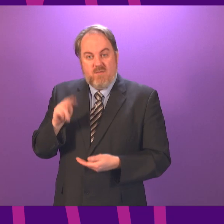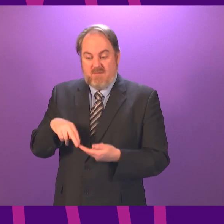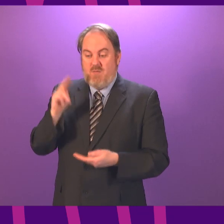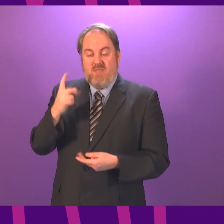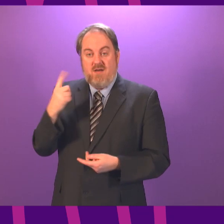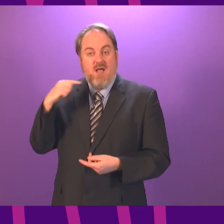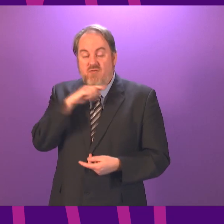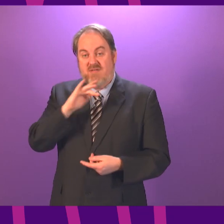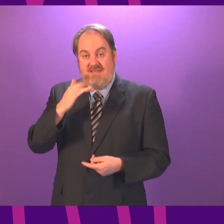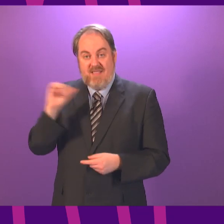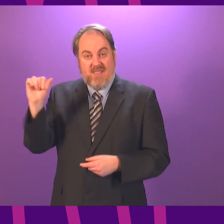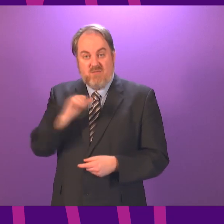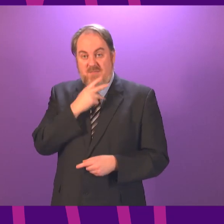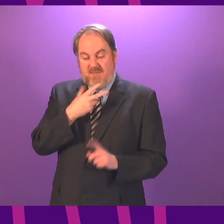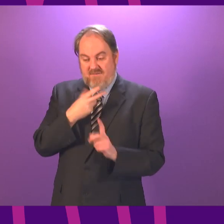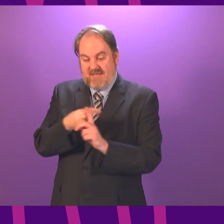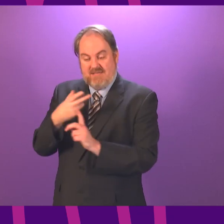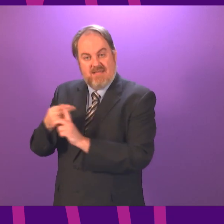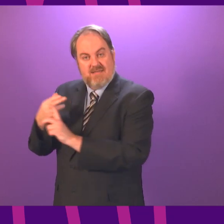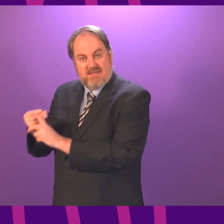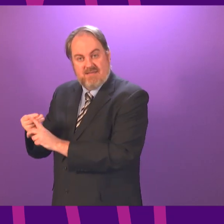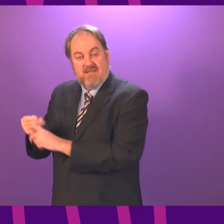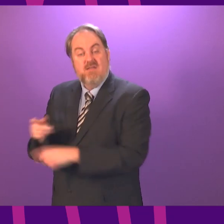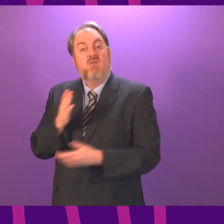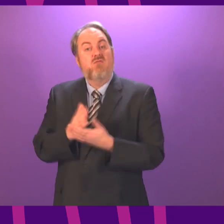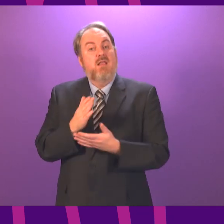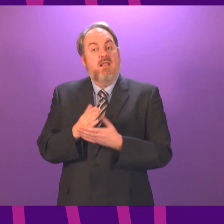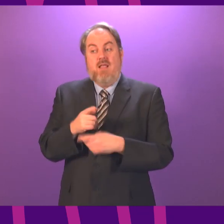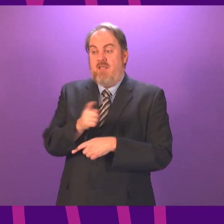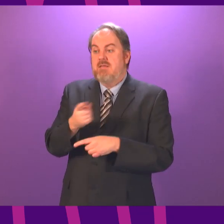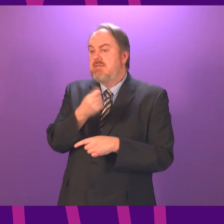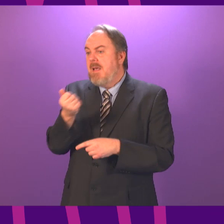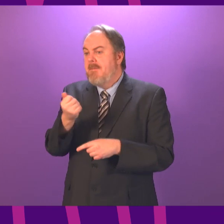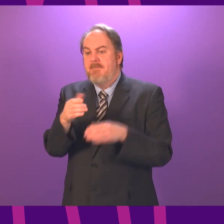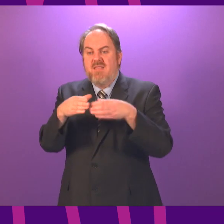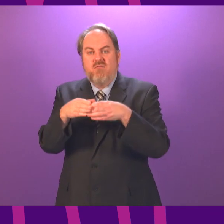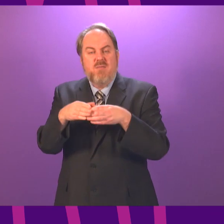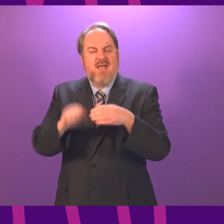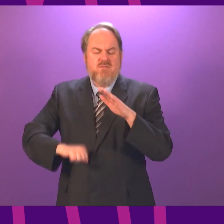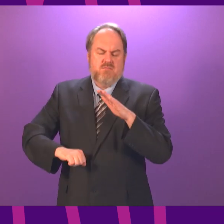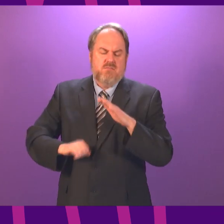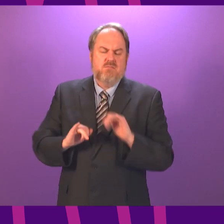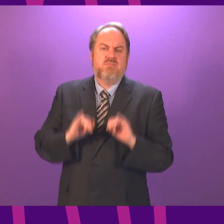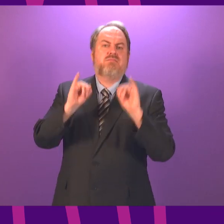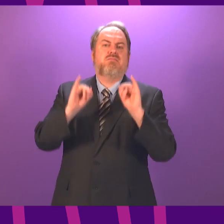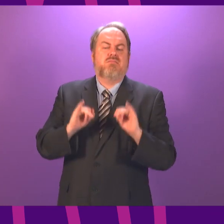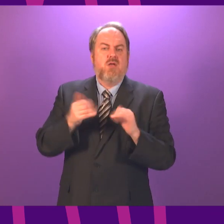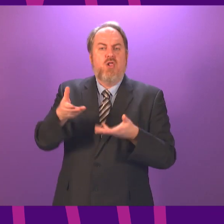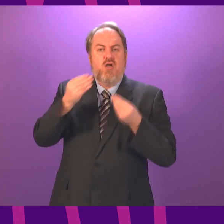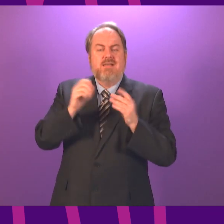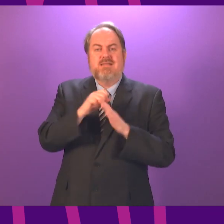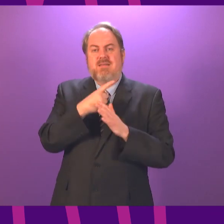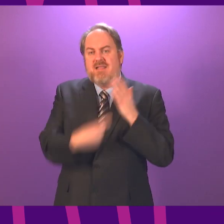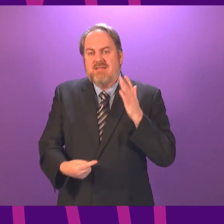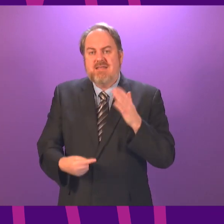Some of those who have profound learning difficulties, though, as well as unpaid carers, will not